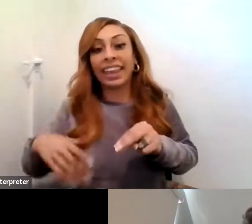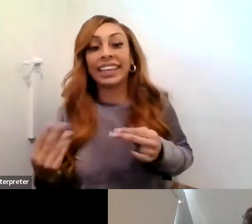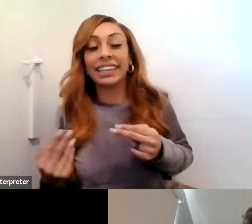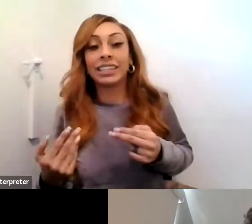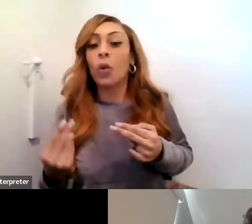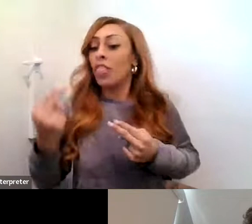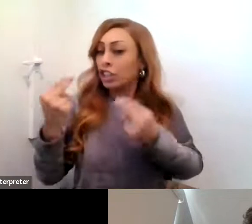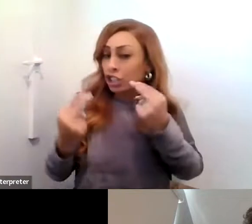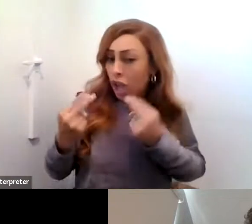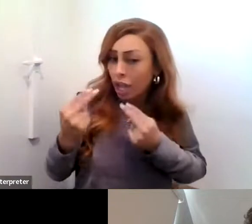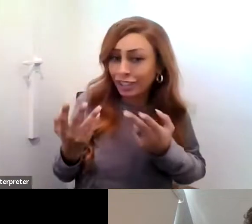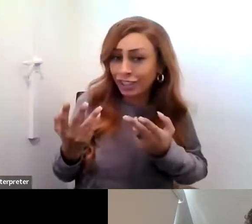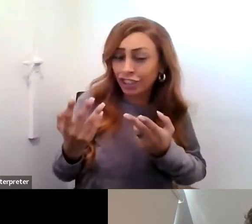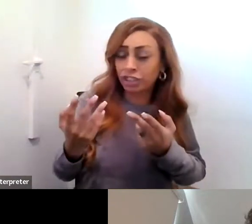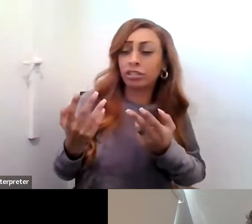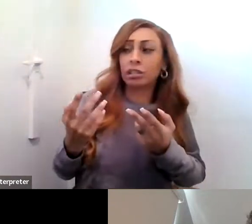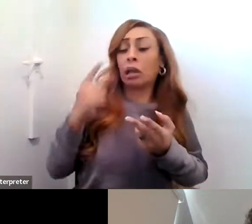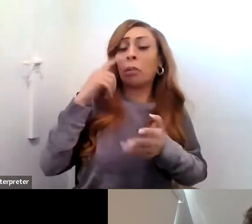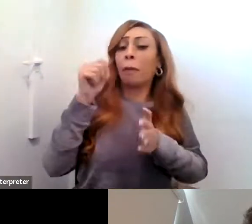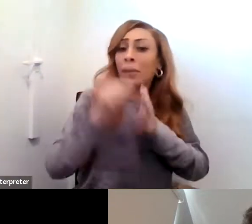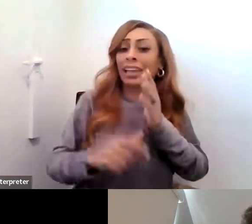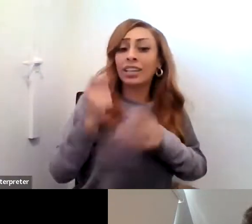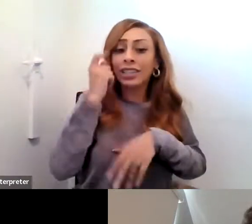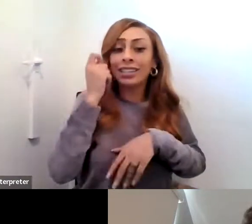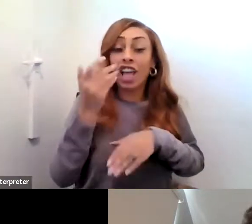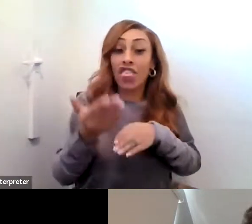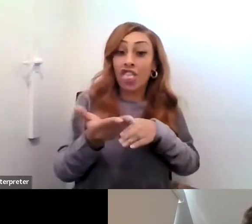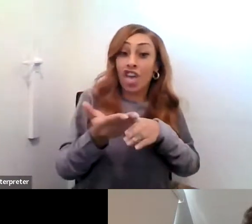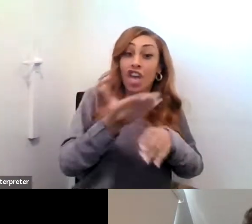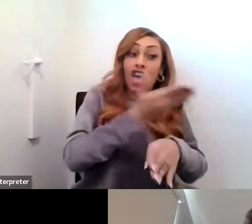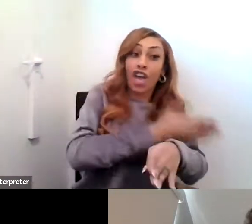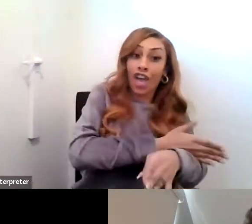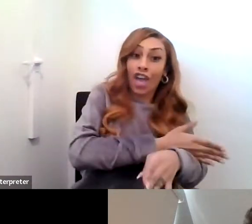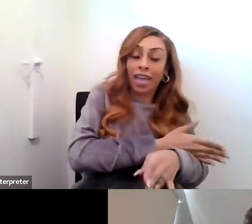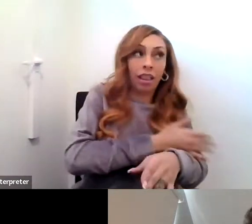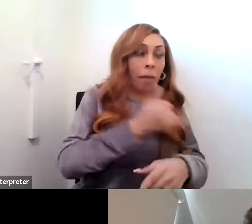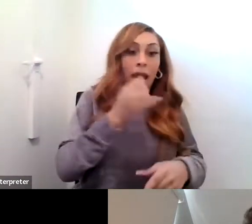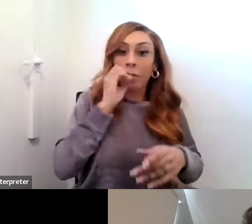And even more than that, you will begin to understand just how early in the process you might be putting them off altogether.